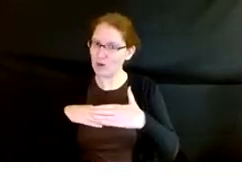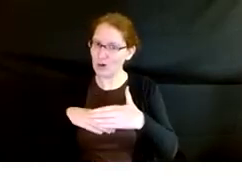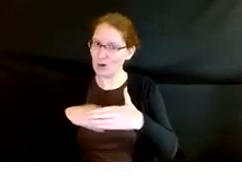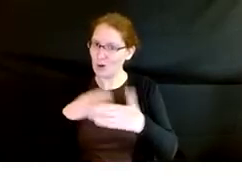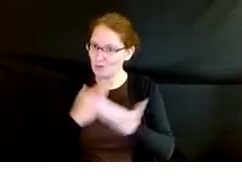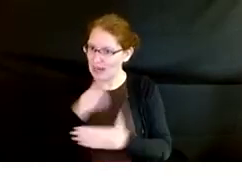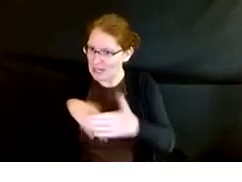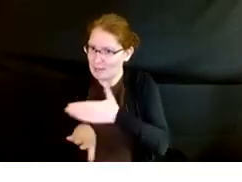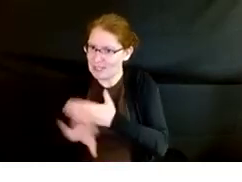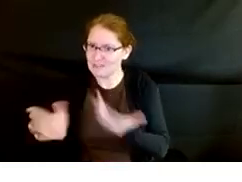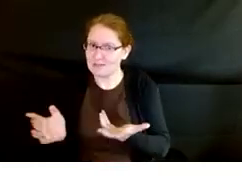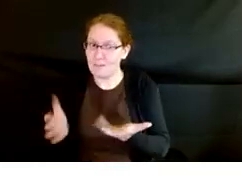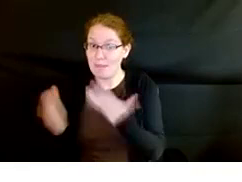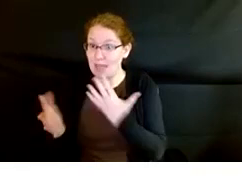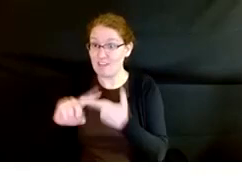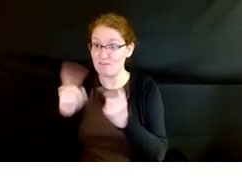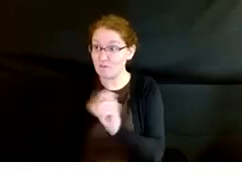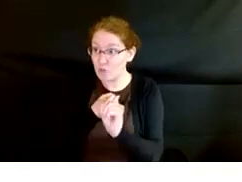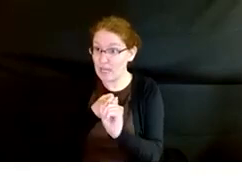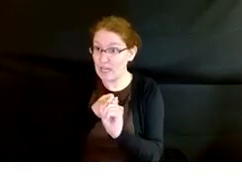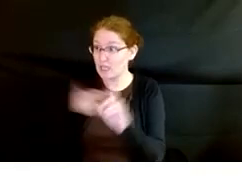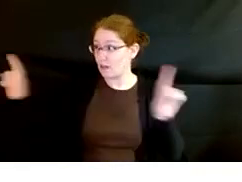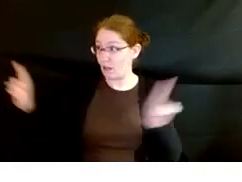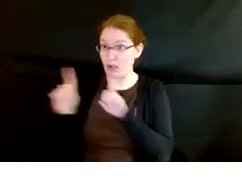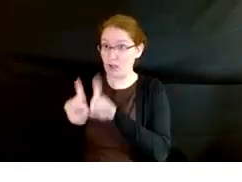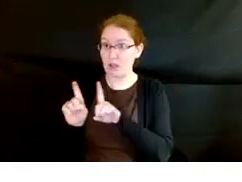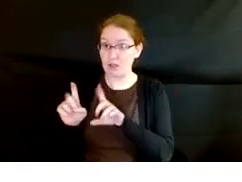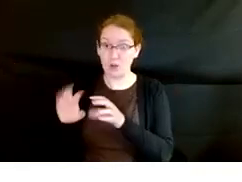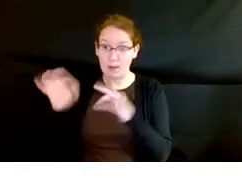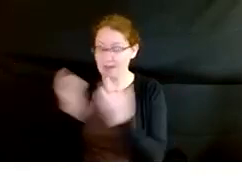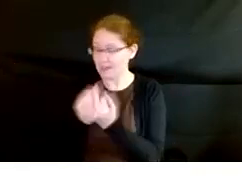be uh that a friend or relative is is sitting with you uh to help you during that conversation